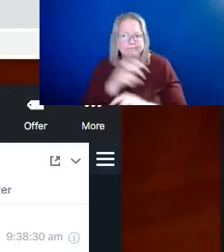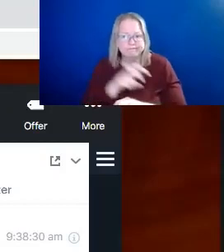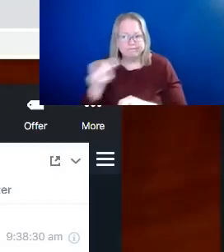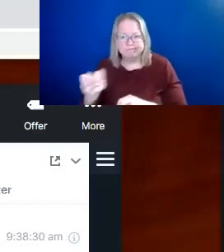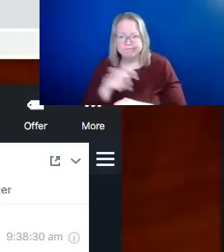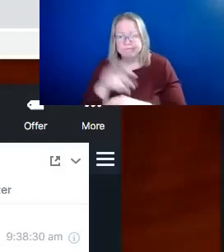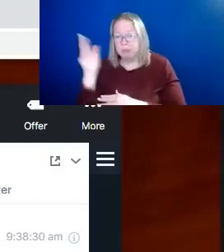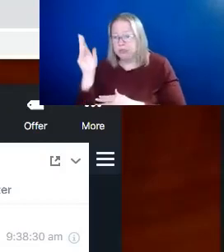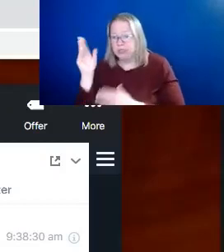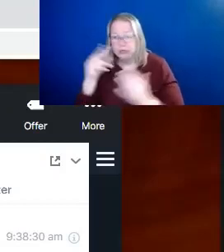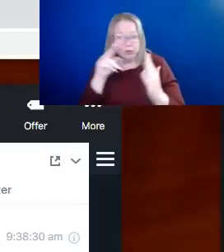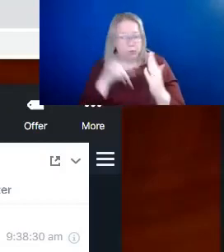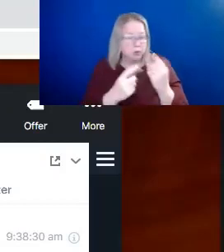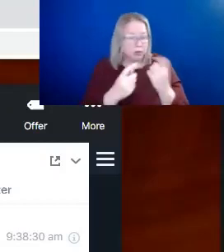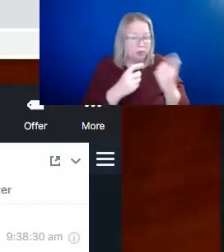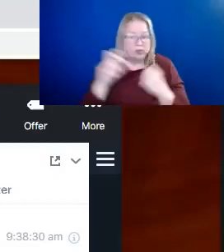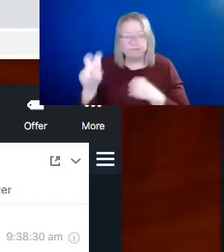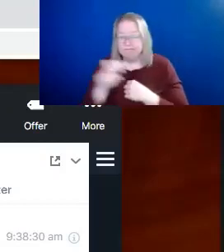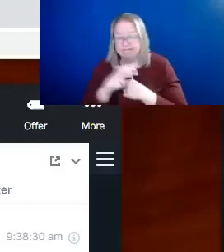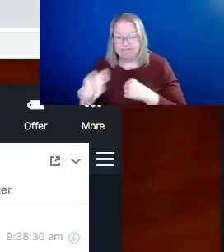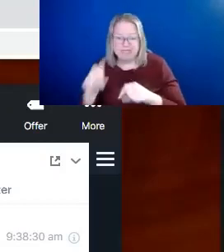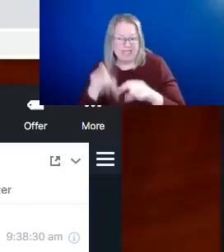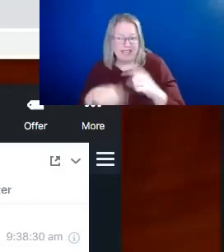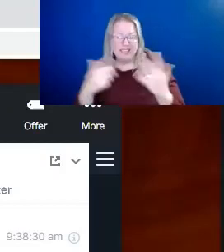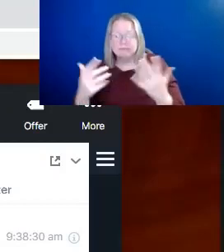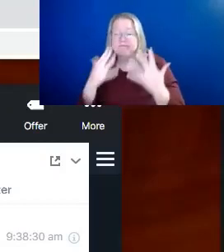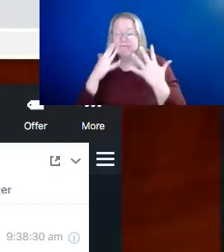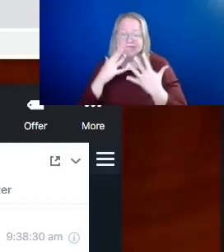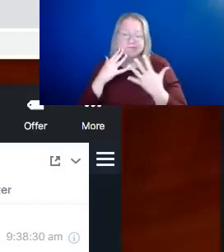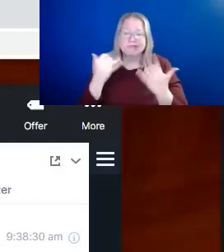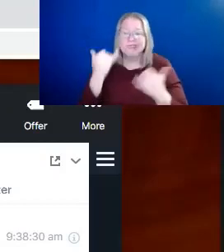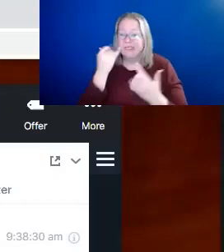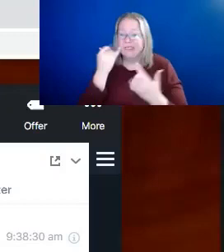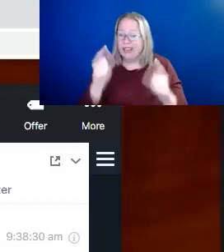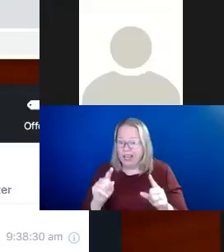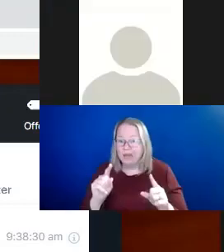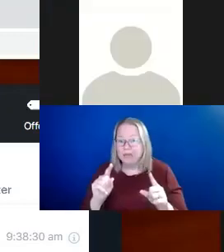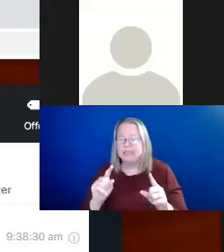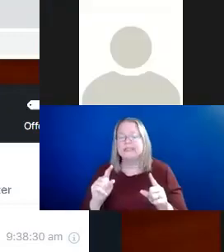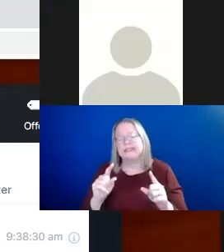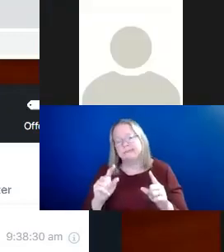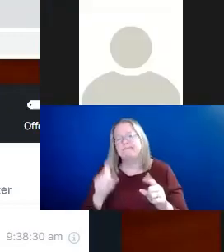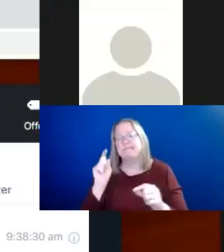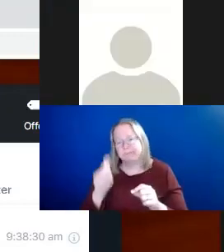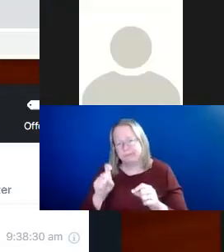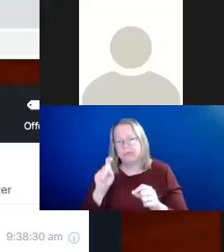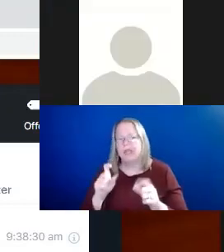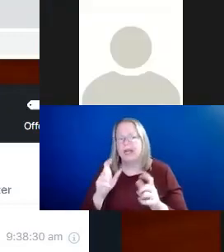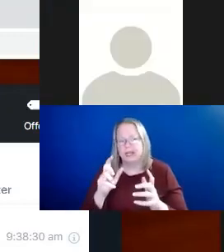and reading the questions at the same time. 12:48:20 So you'll need a contingency plan on the